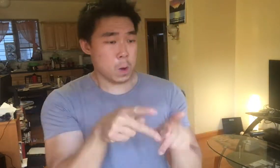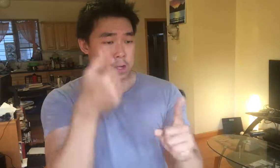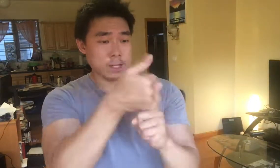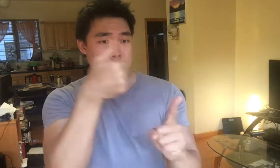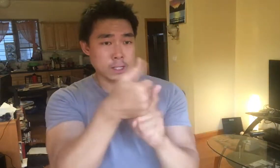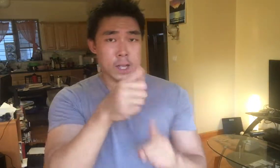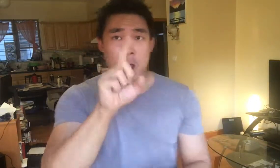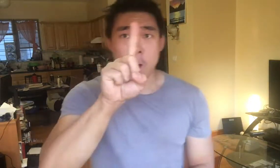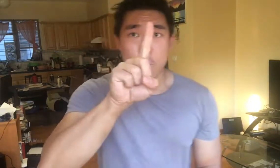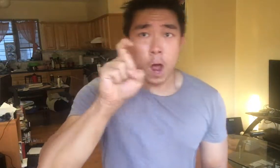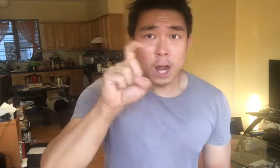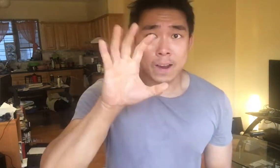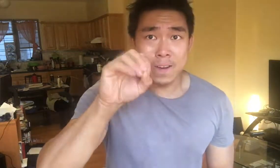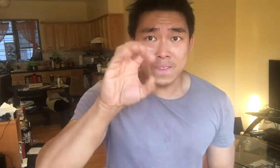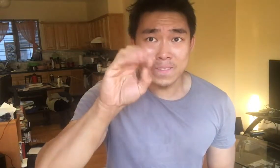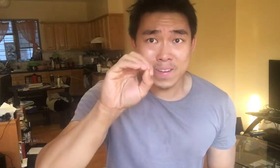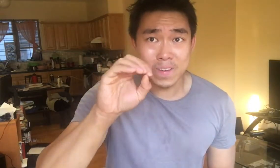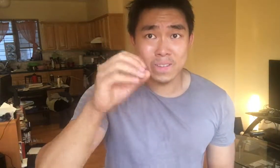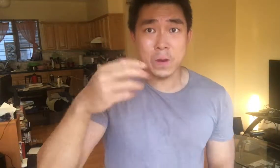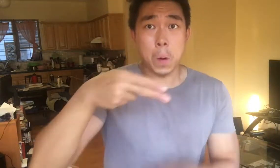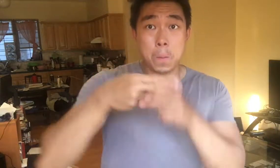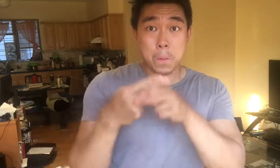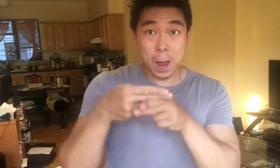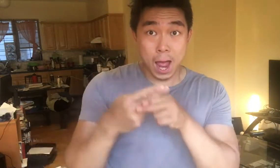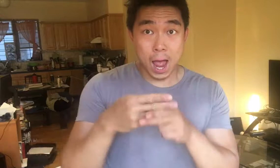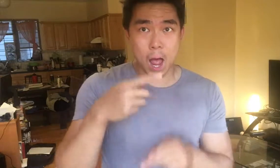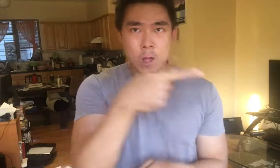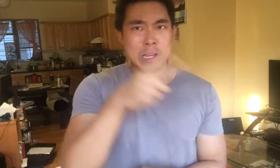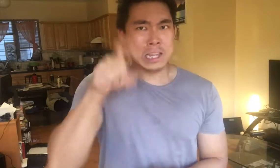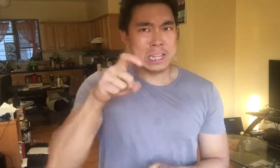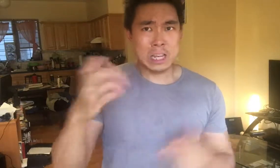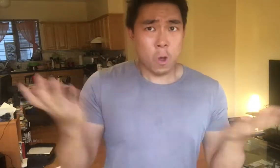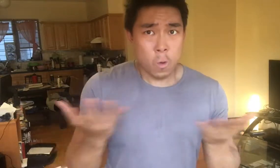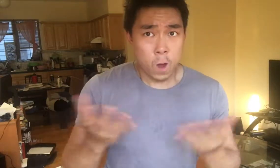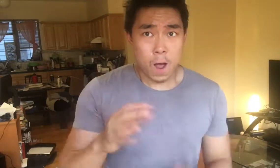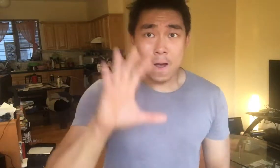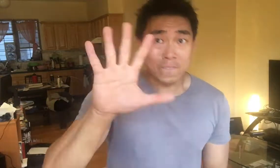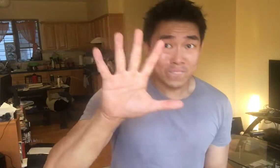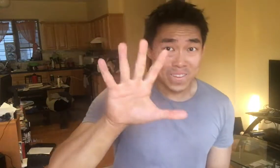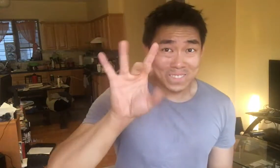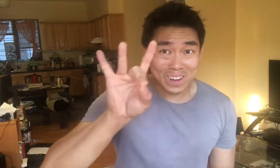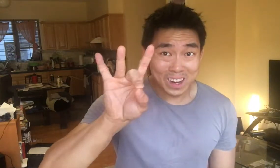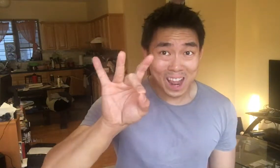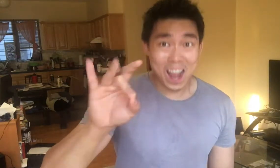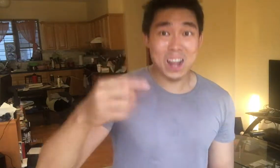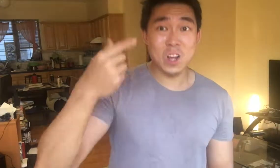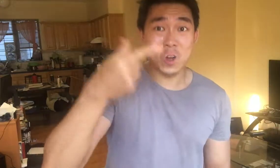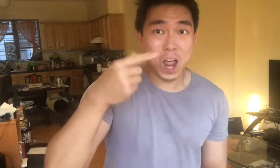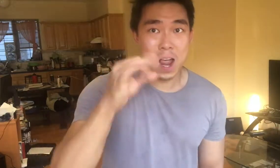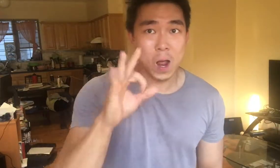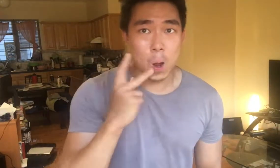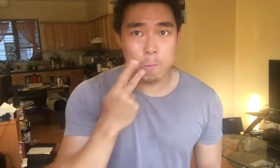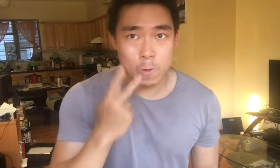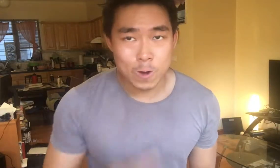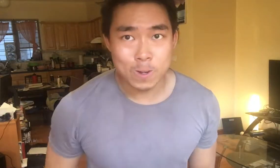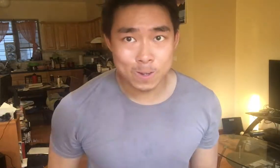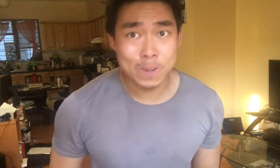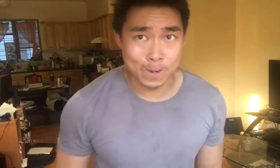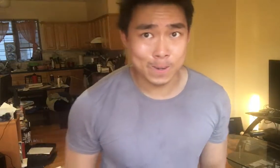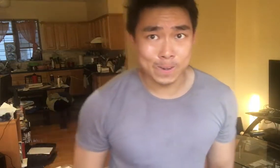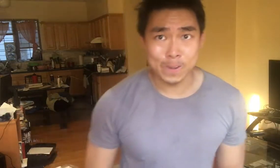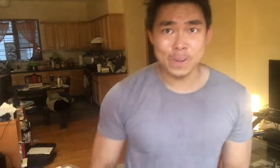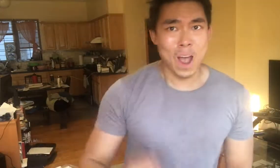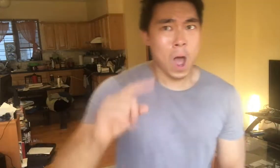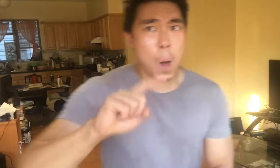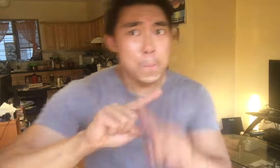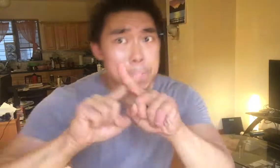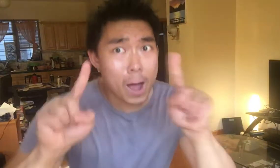For instance, a 150 lb (68 kg) person would consume around 58 grams a day.